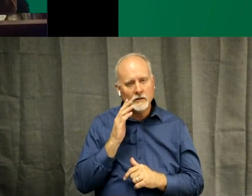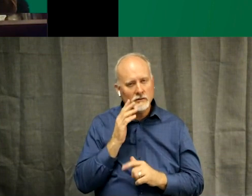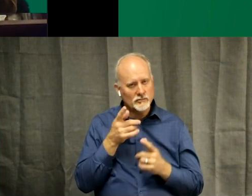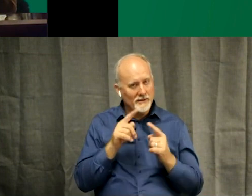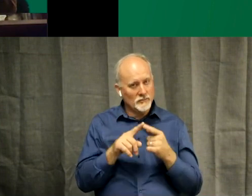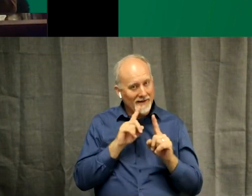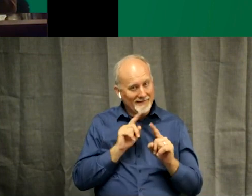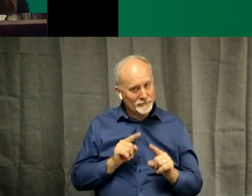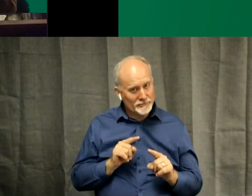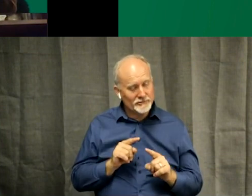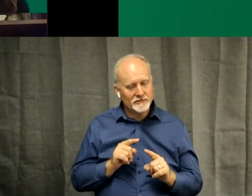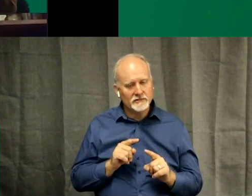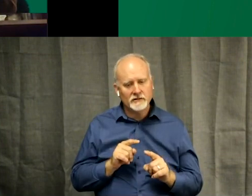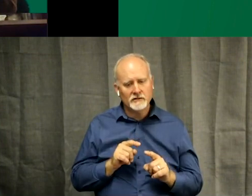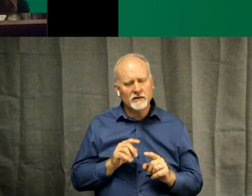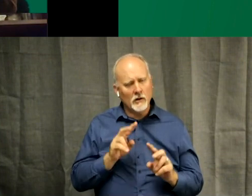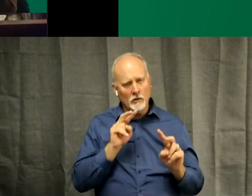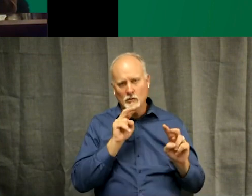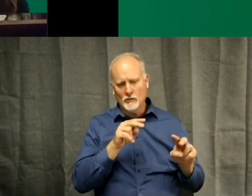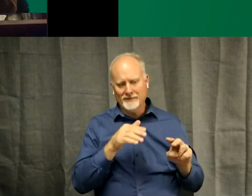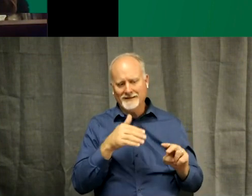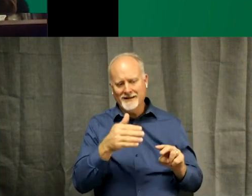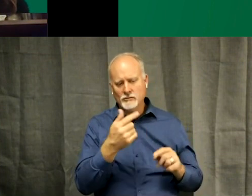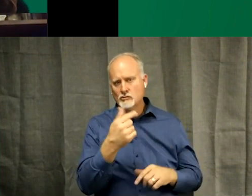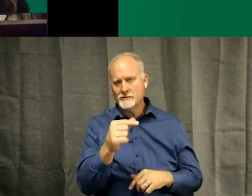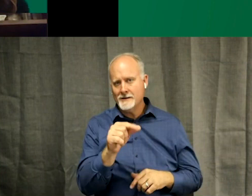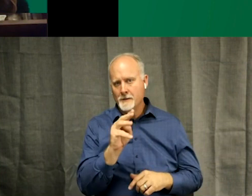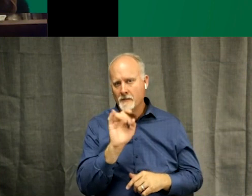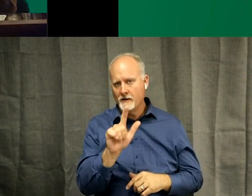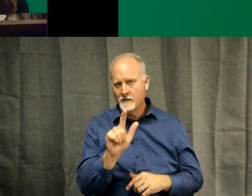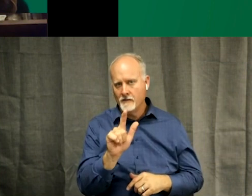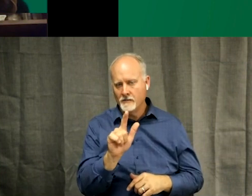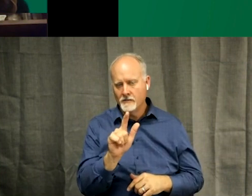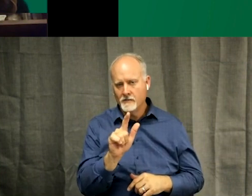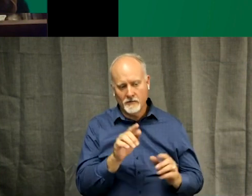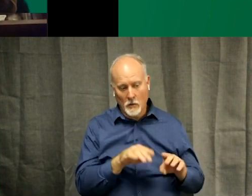questions and i would say look in your next green mail open that green mail and we will have answers